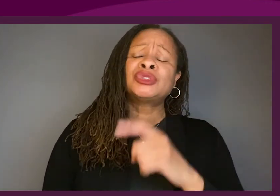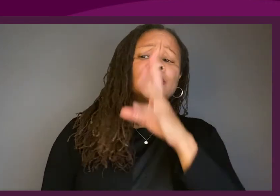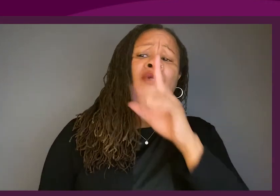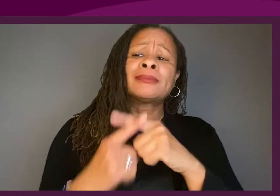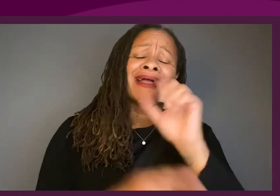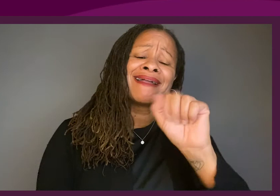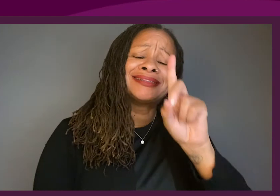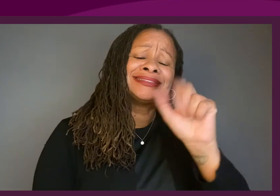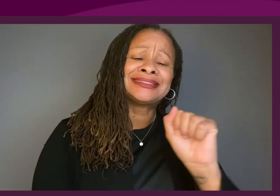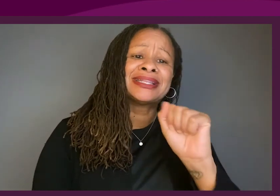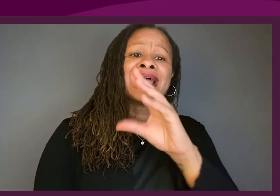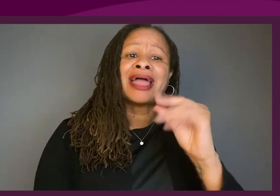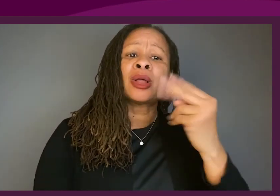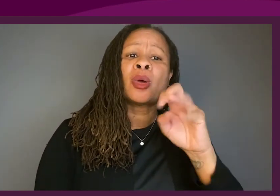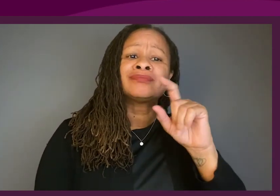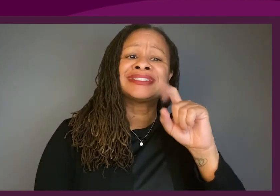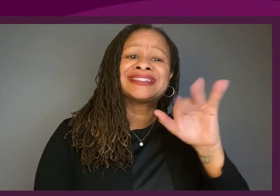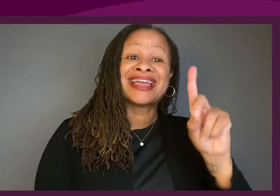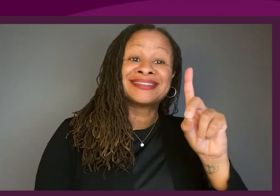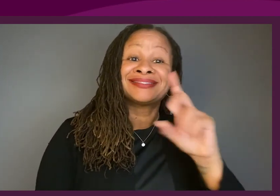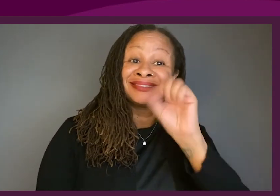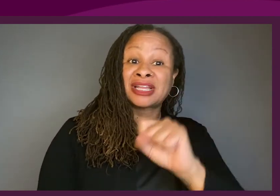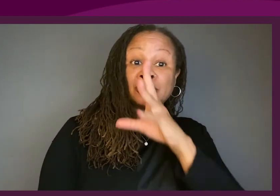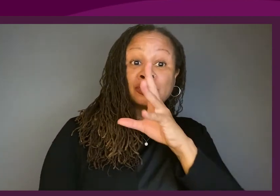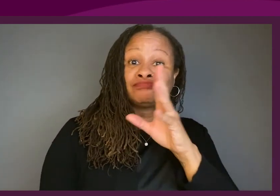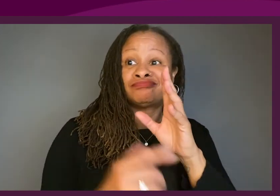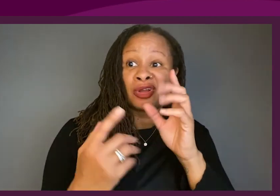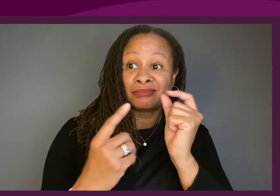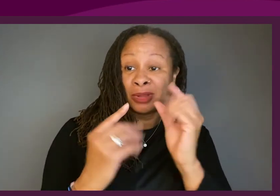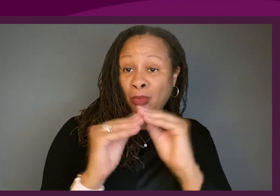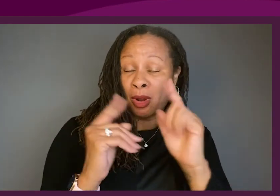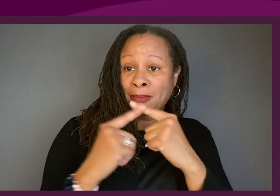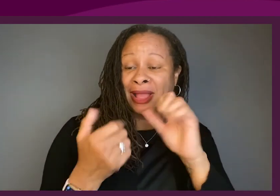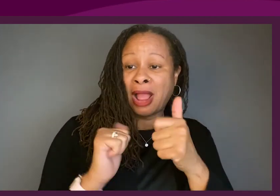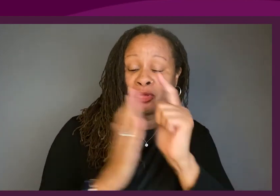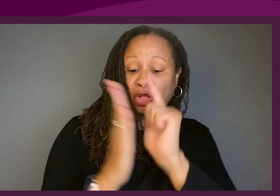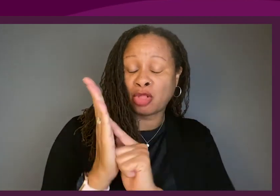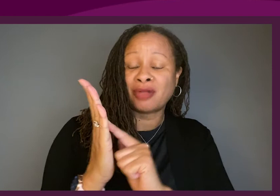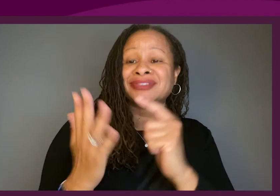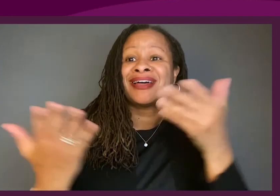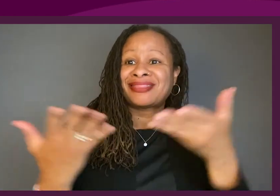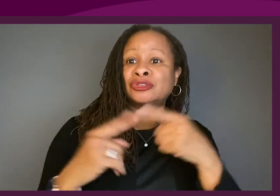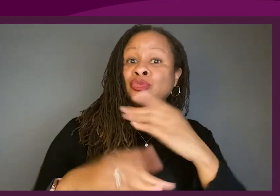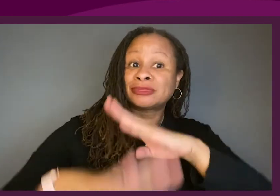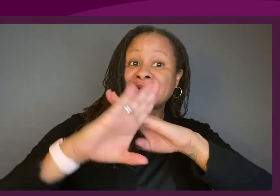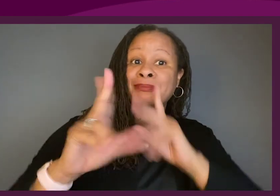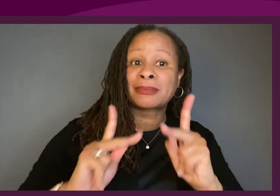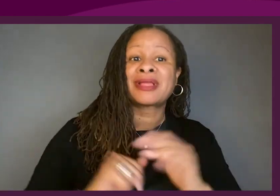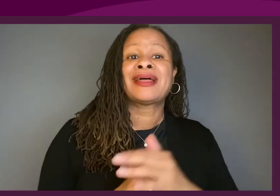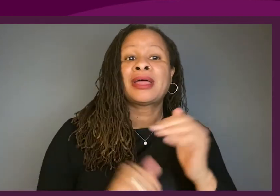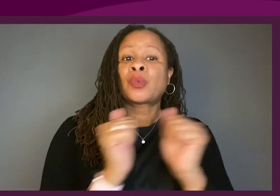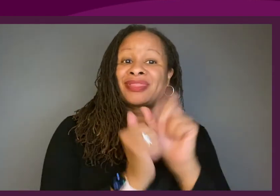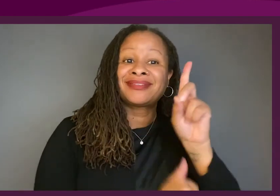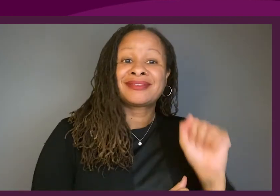The Americans with Disabilities Act and the challenge to the Americans with Disabilities